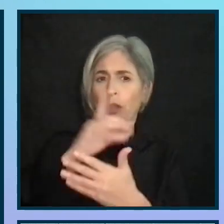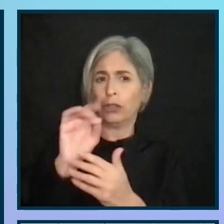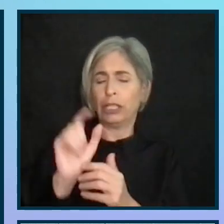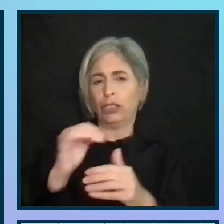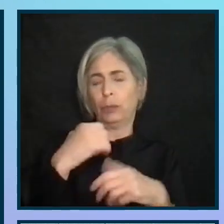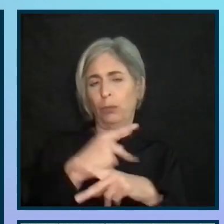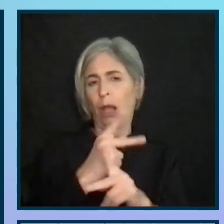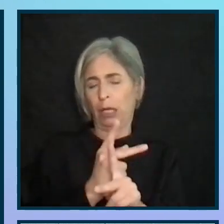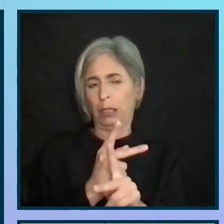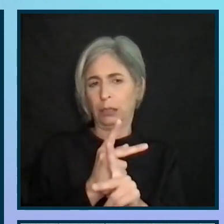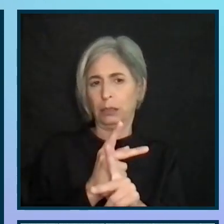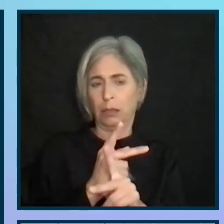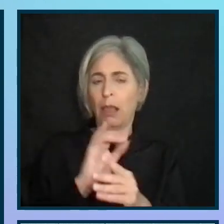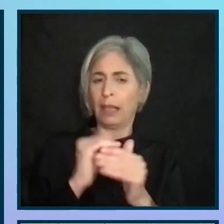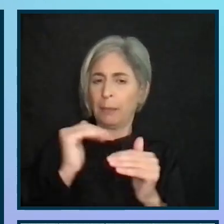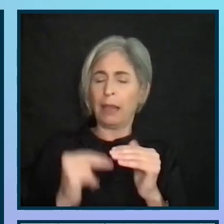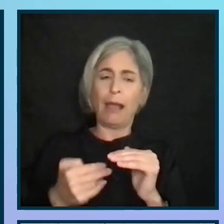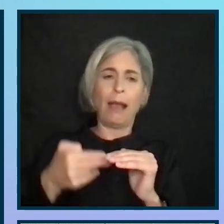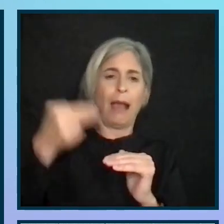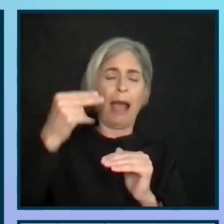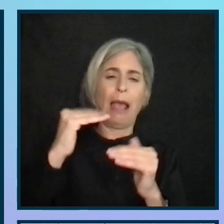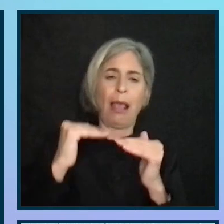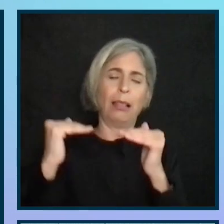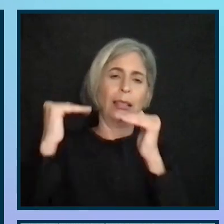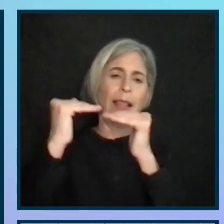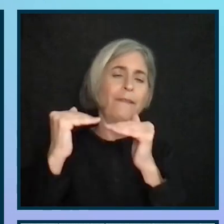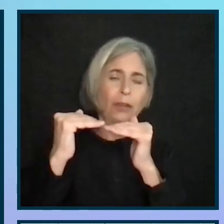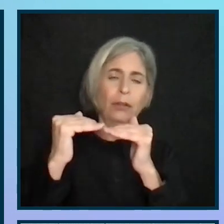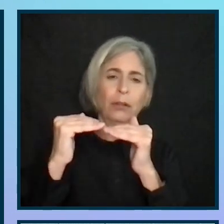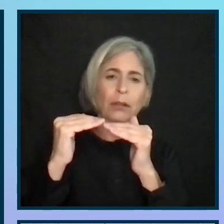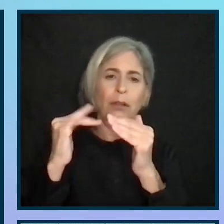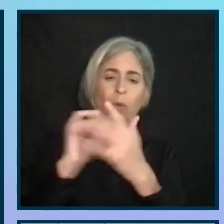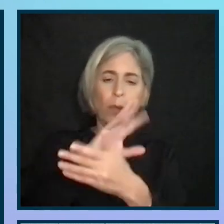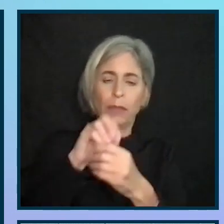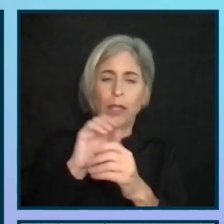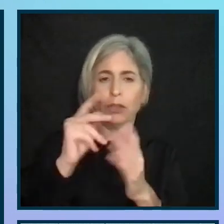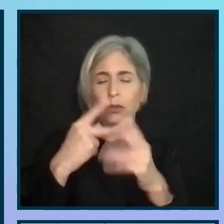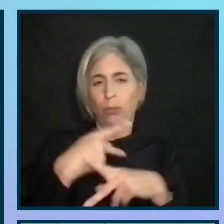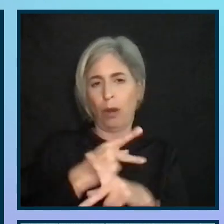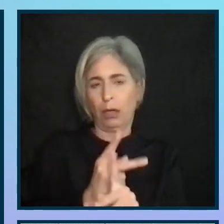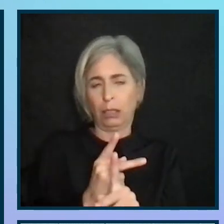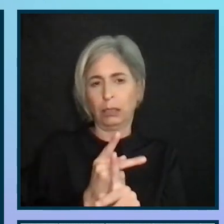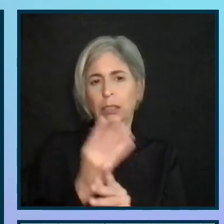This could be a high level view of how many issues exist in your products with maybe some drill down options,